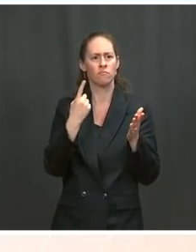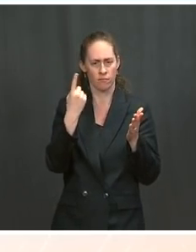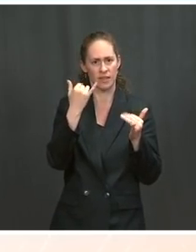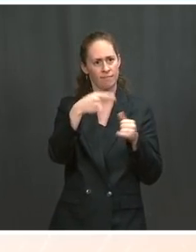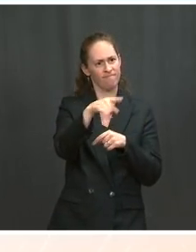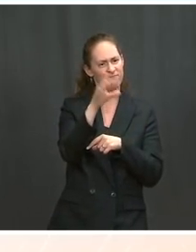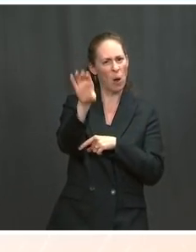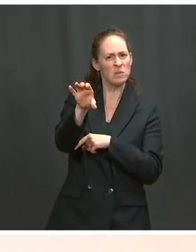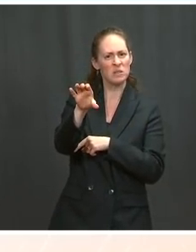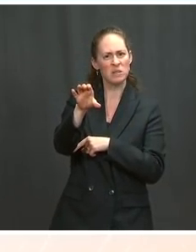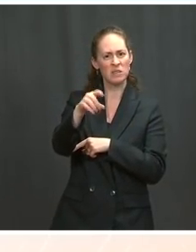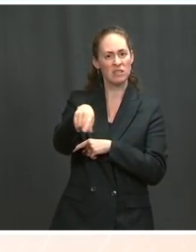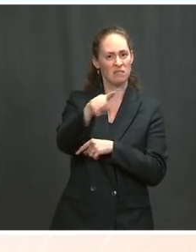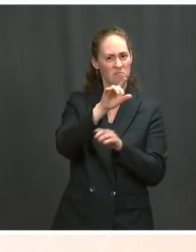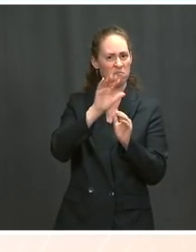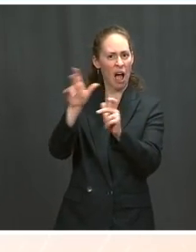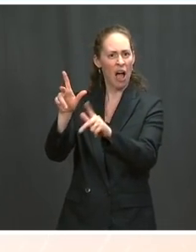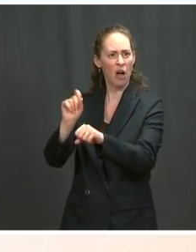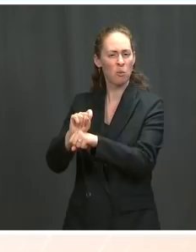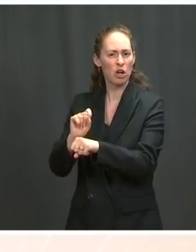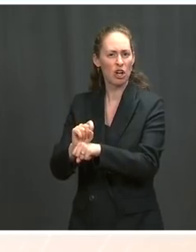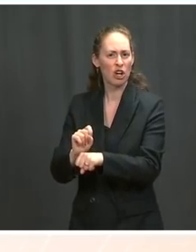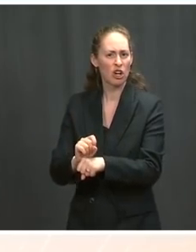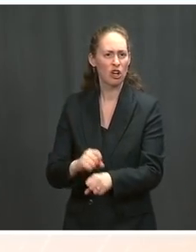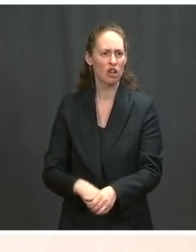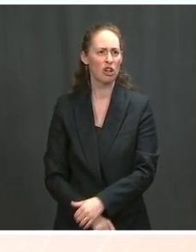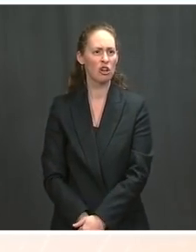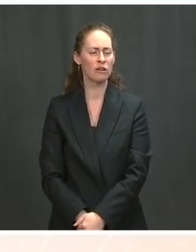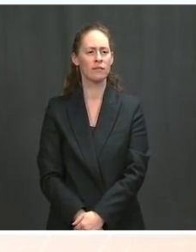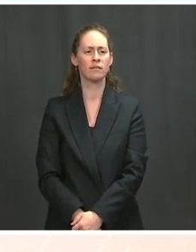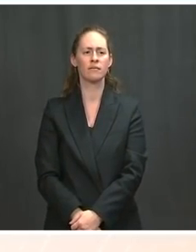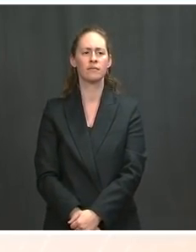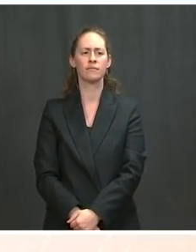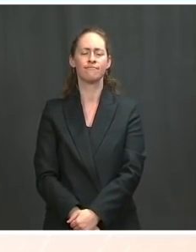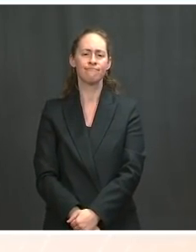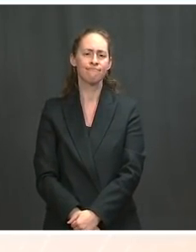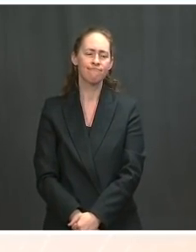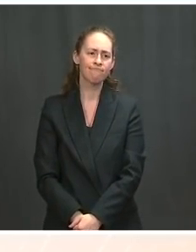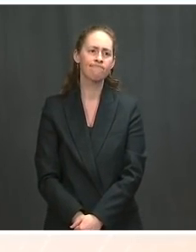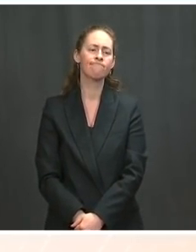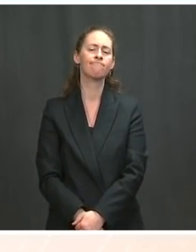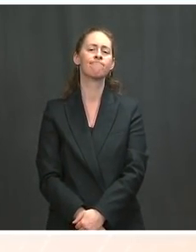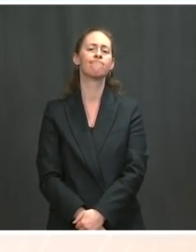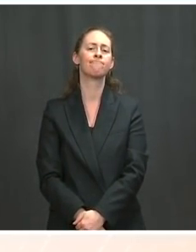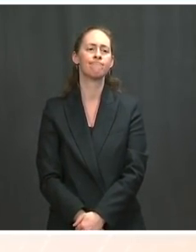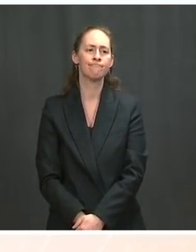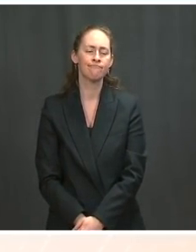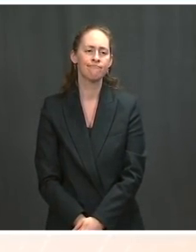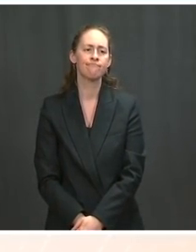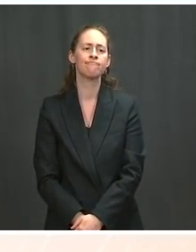we know there's been a lot of talking points and chatter out there suggesting that reducing or --